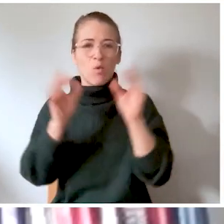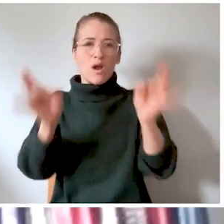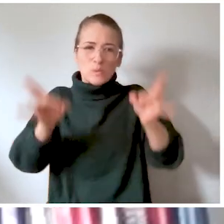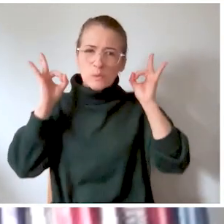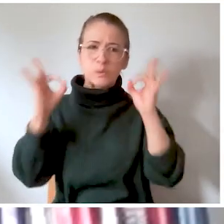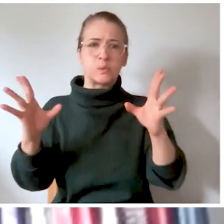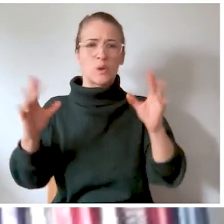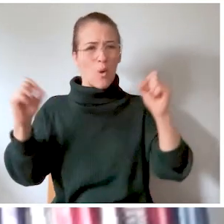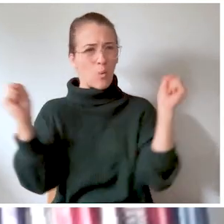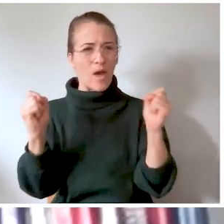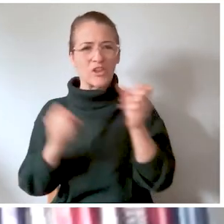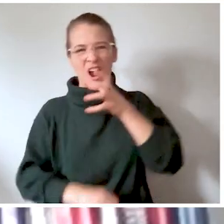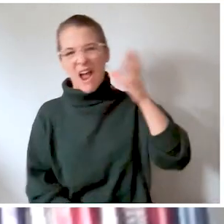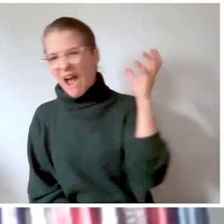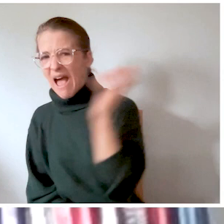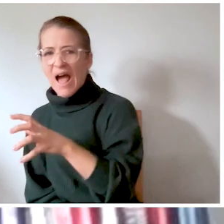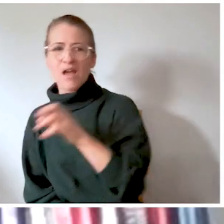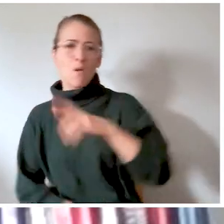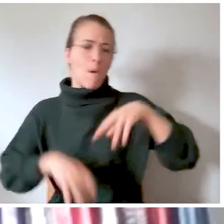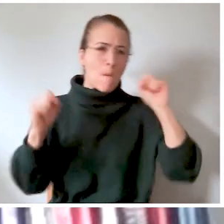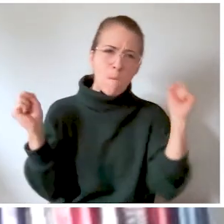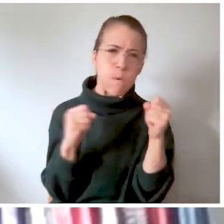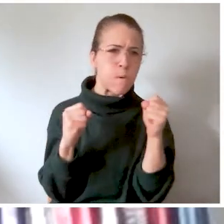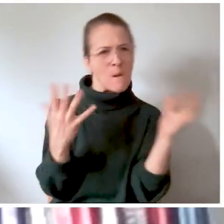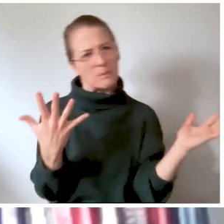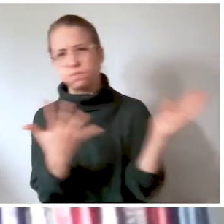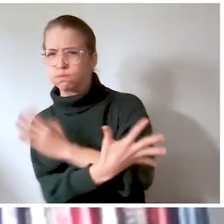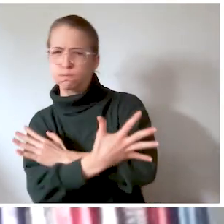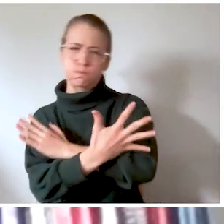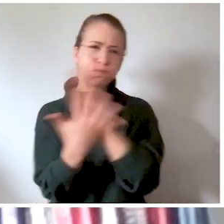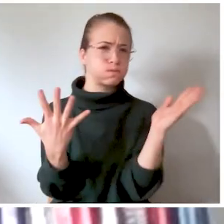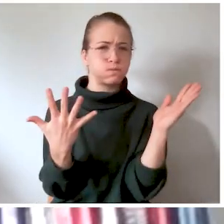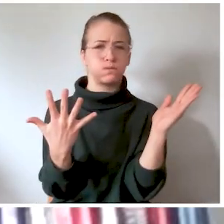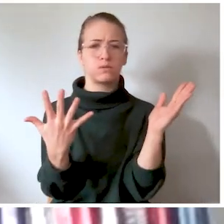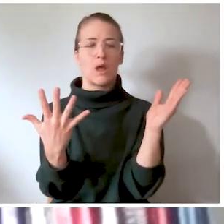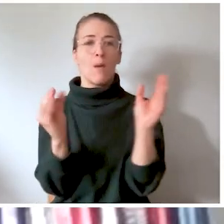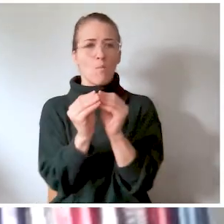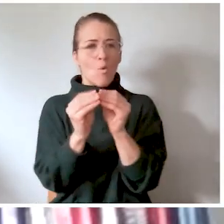whether it's hotter, colder, or as we've talked about, more extreme snowstorms that are hitting